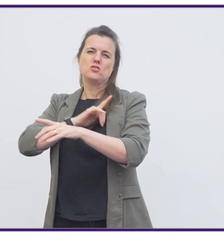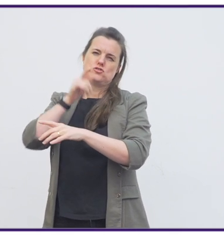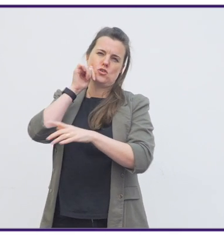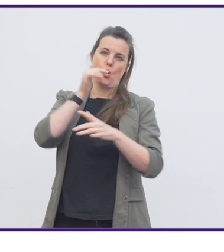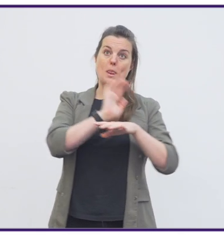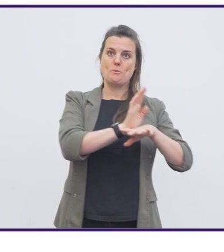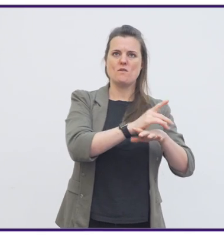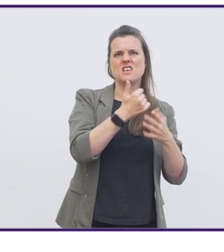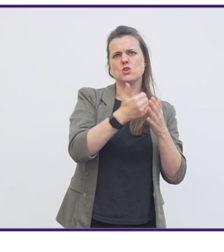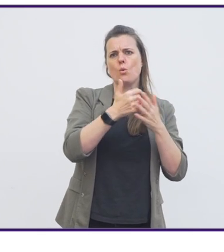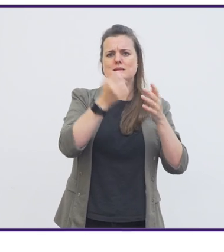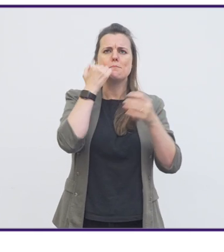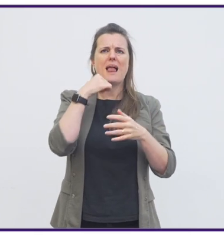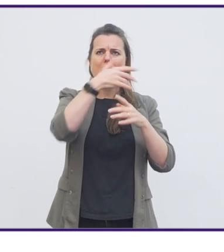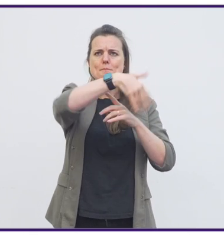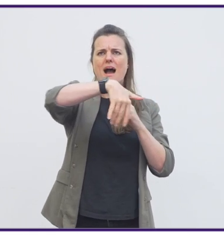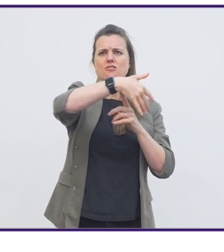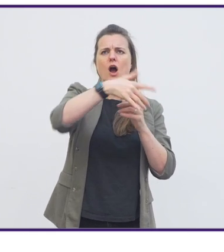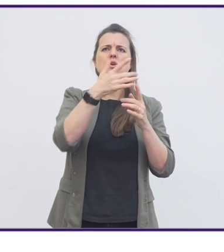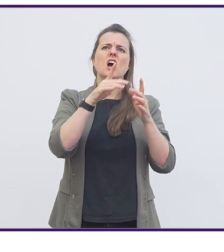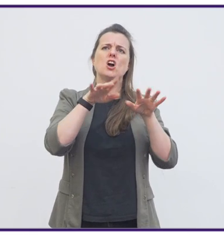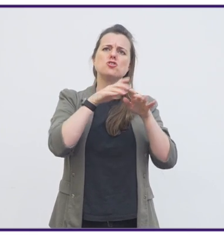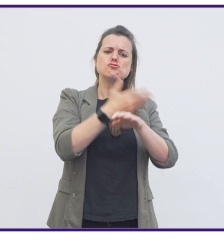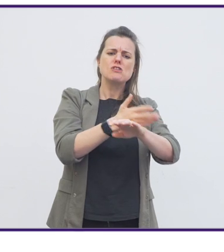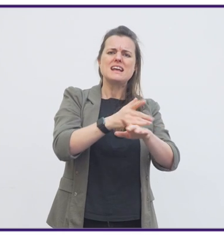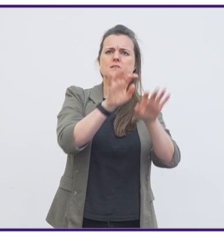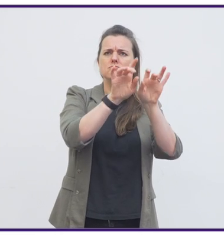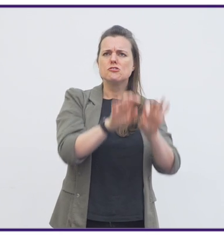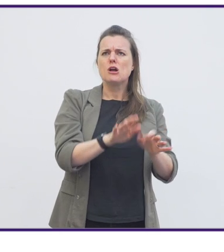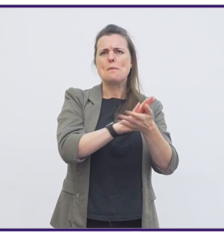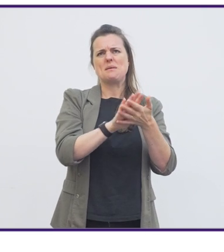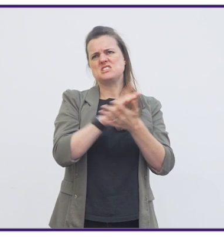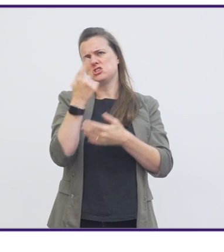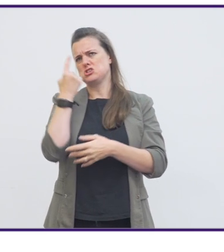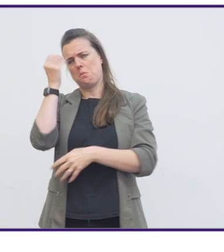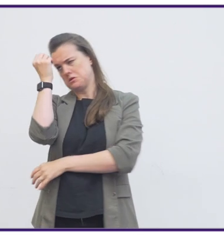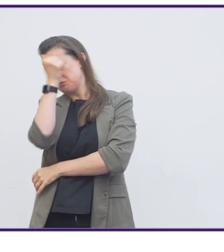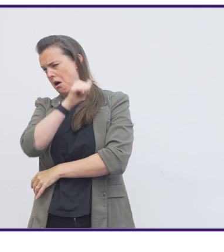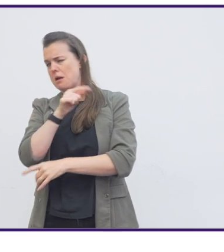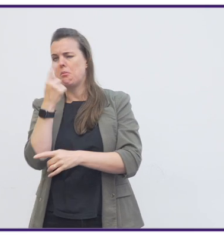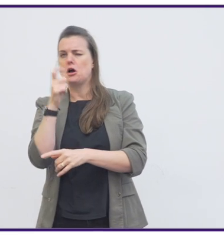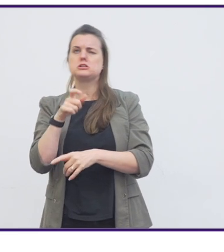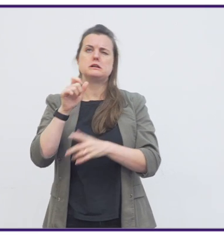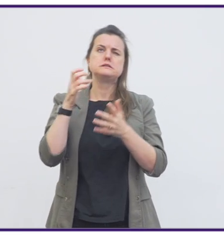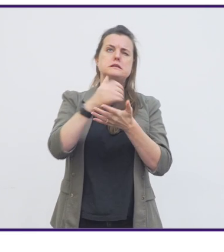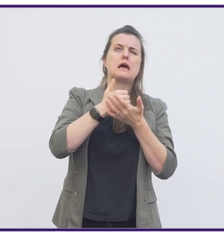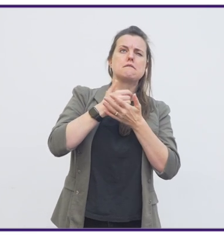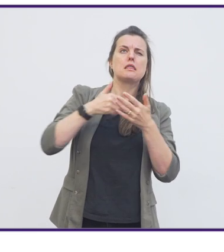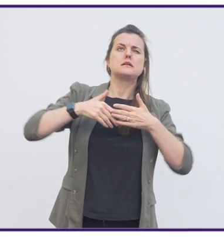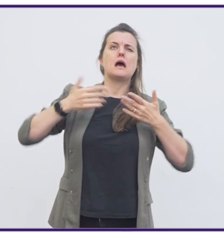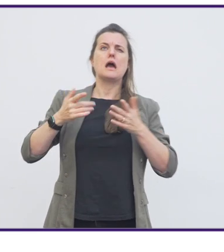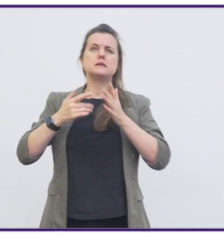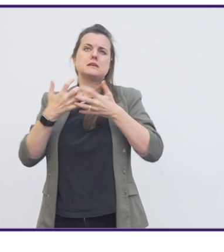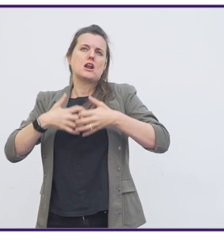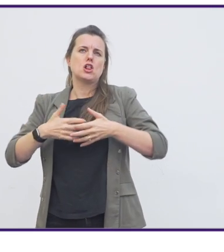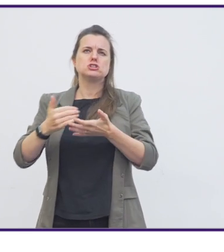green text on a black screen means some tech genius is saving the day. It looked official and highly complicated, but here's the truth.